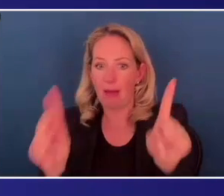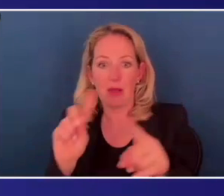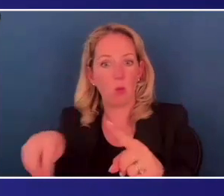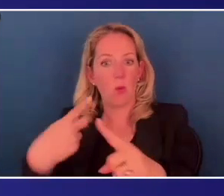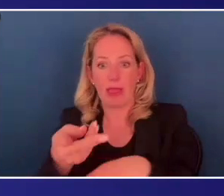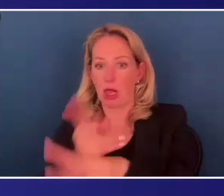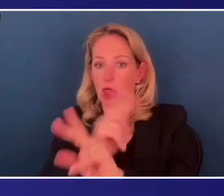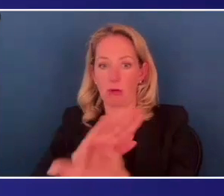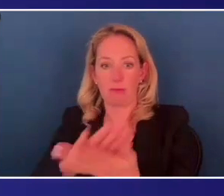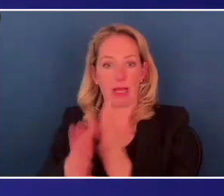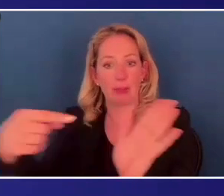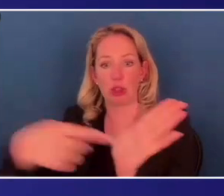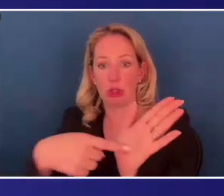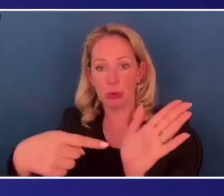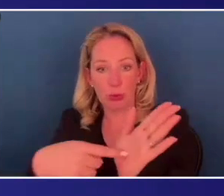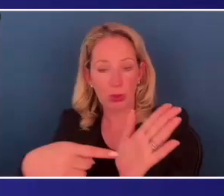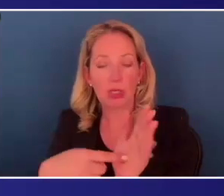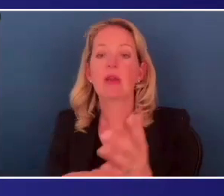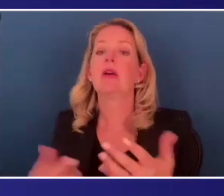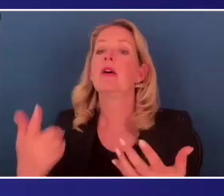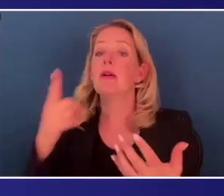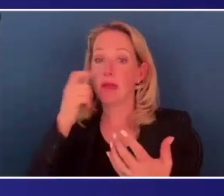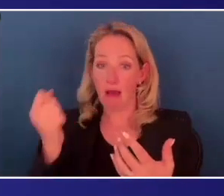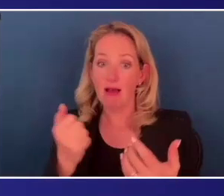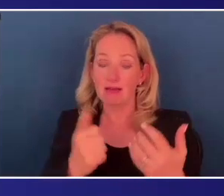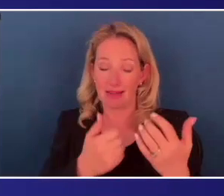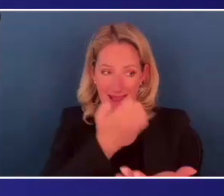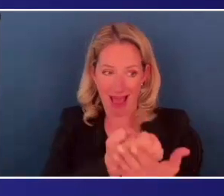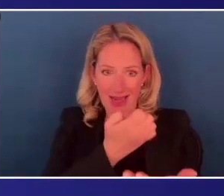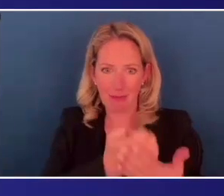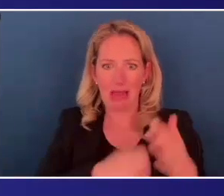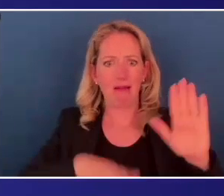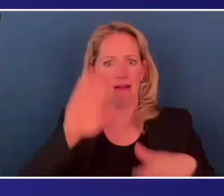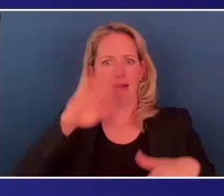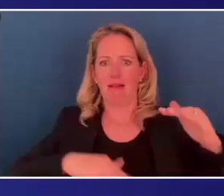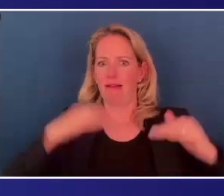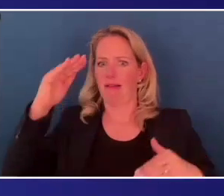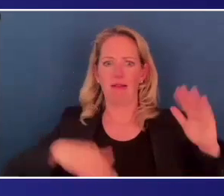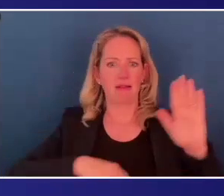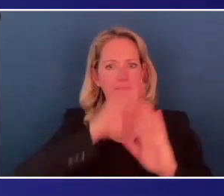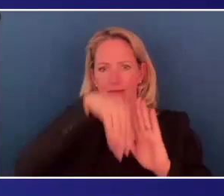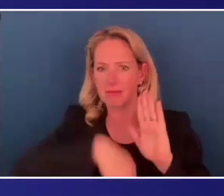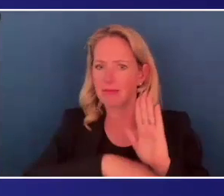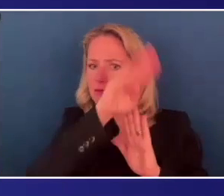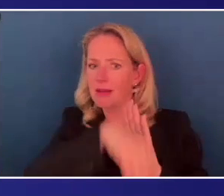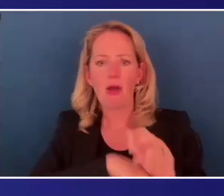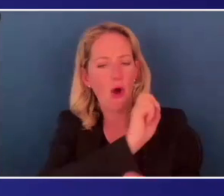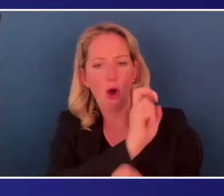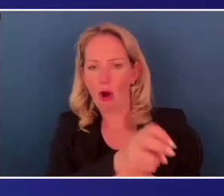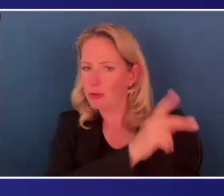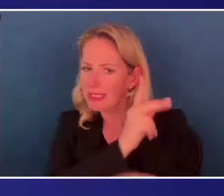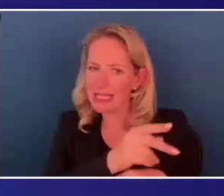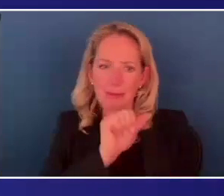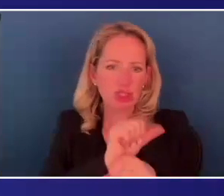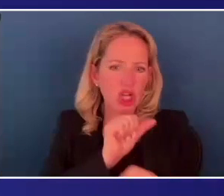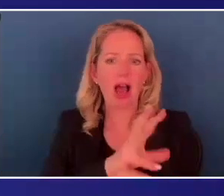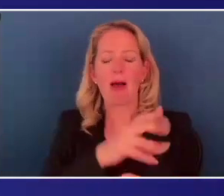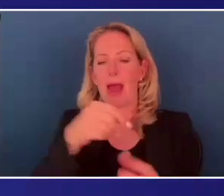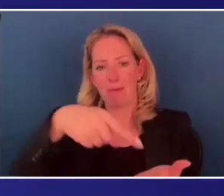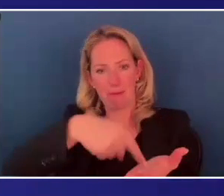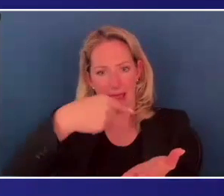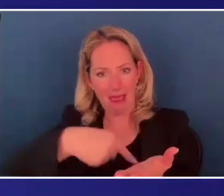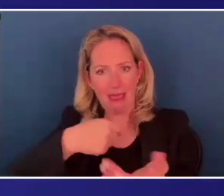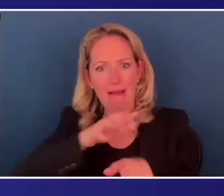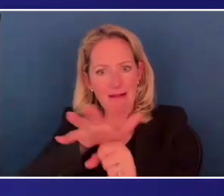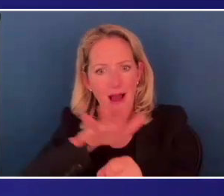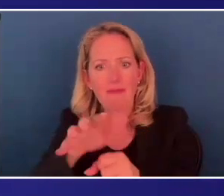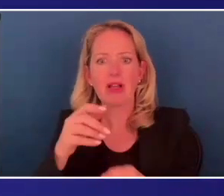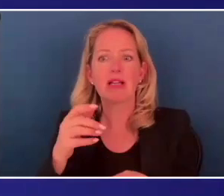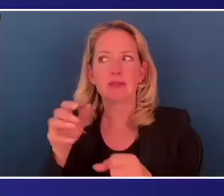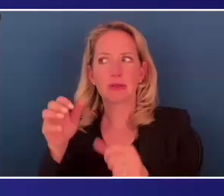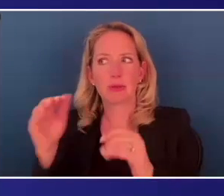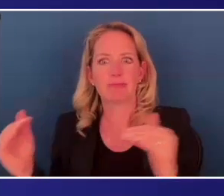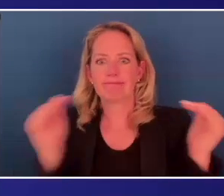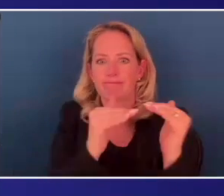Due to a lot of the instability in our economy. It's been very difficult to keep and maintain jobs that pay adequate to the amount that I paid for my student loans.